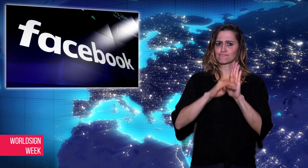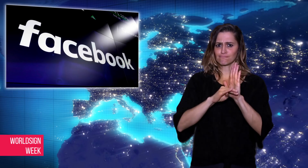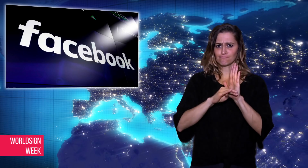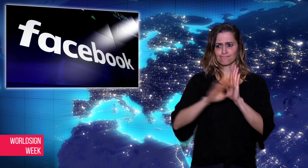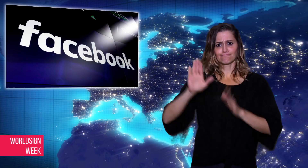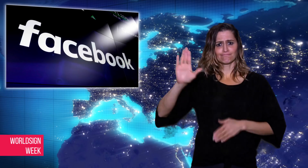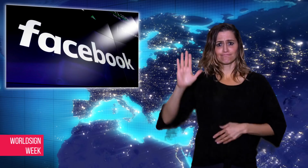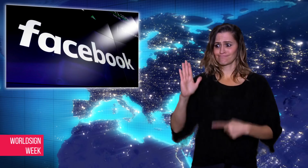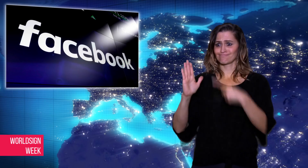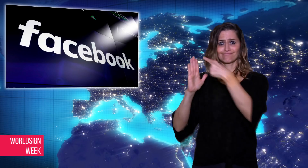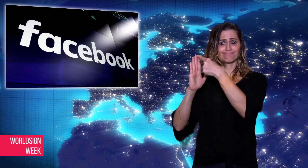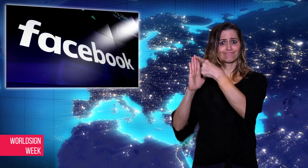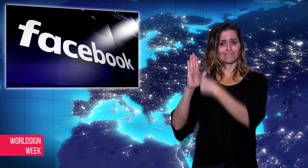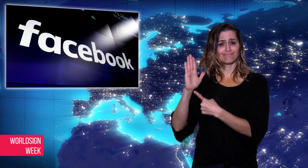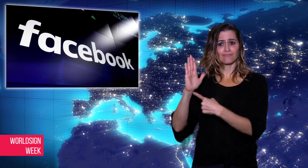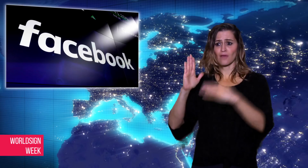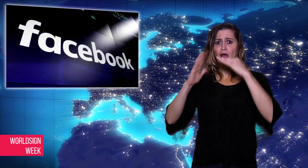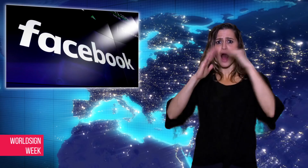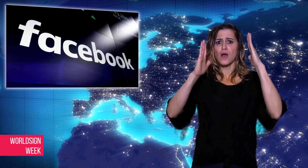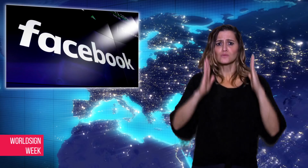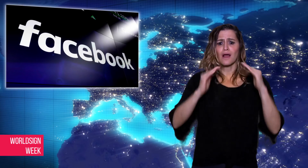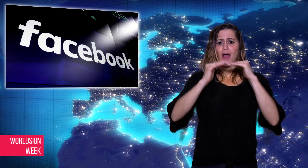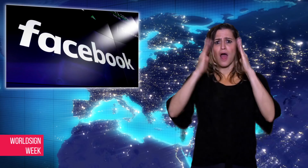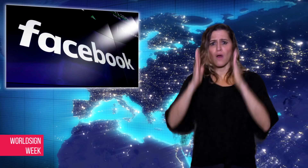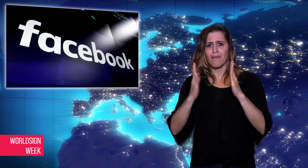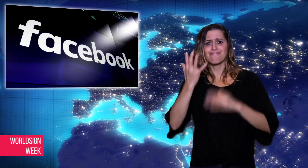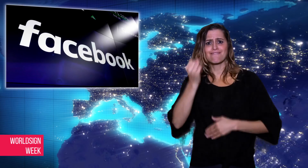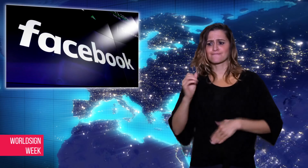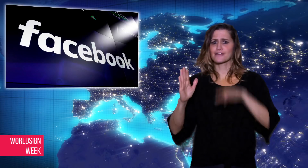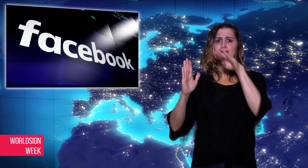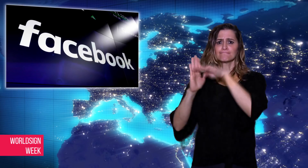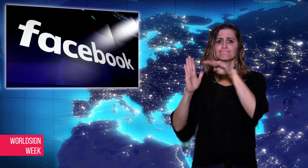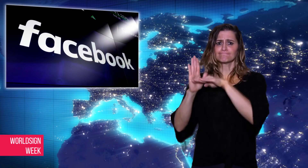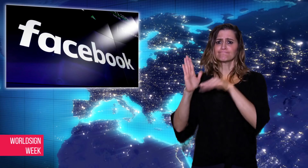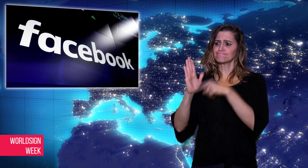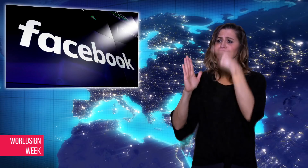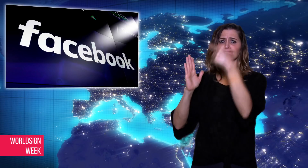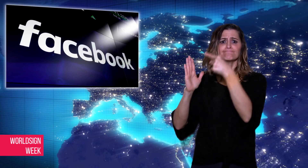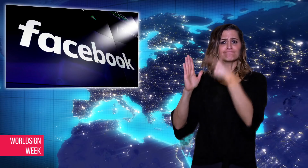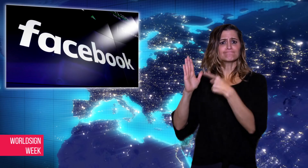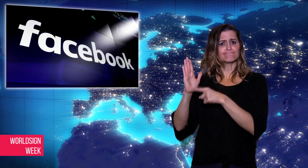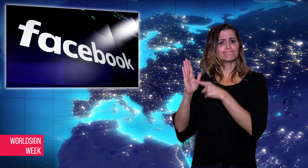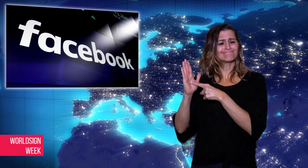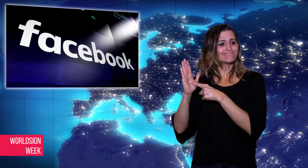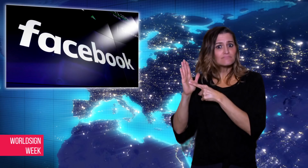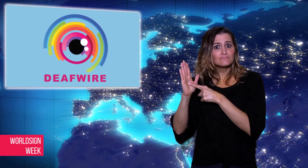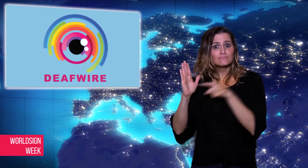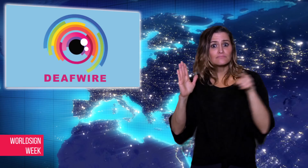advertising tools violates federal